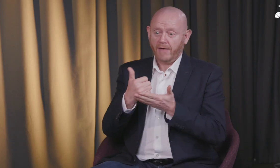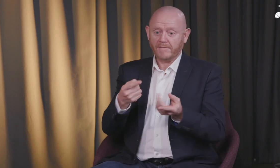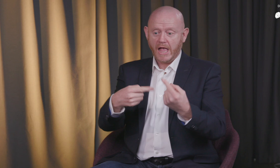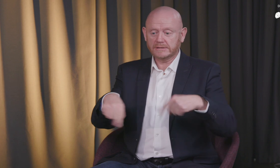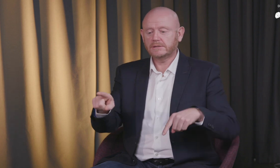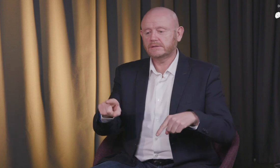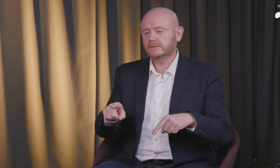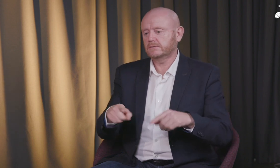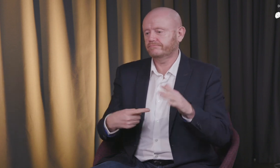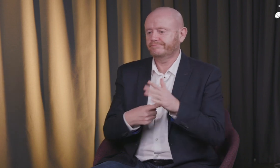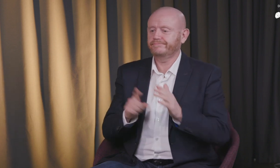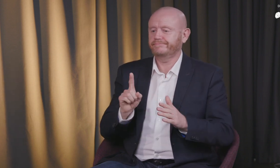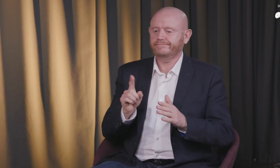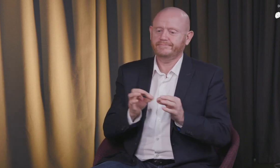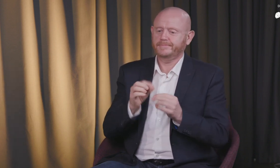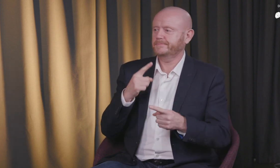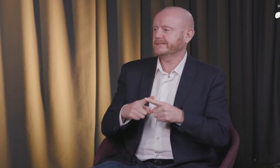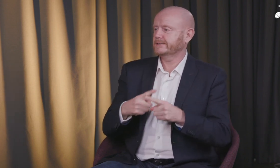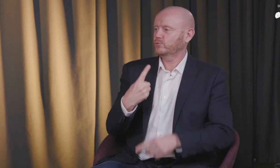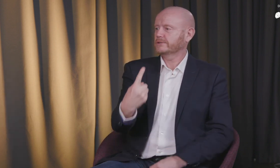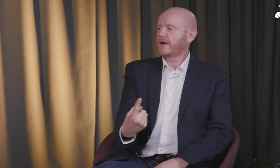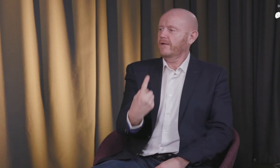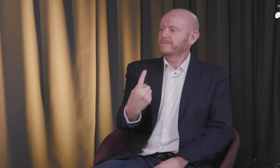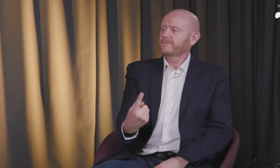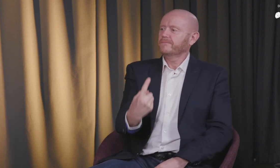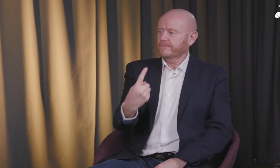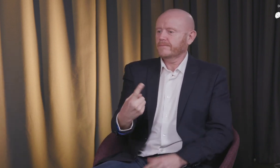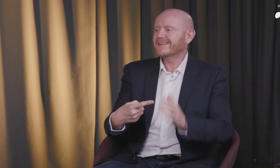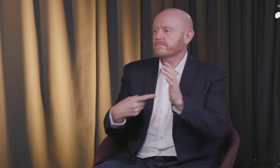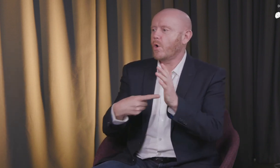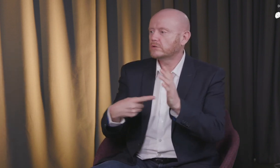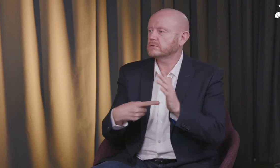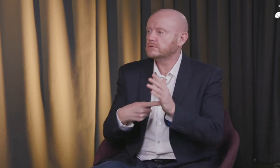My advice would be to just be yourself, it’s so important.